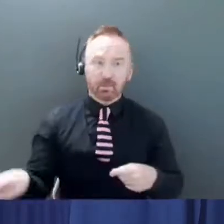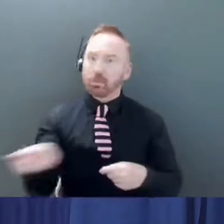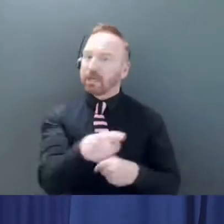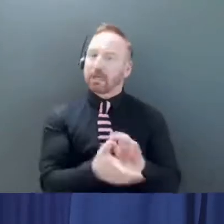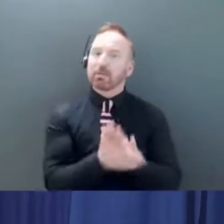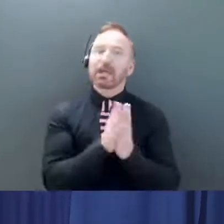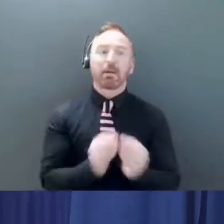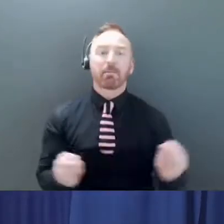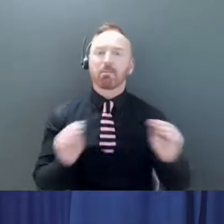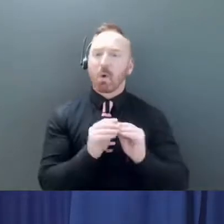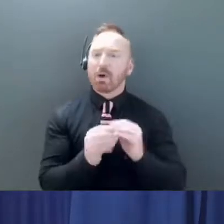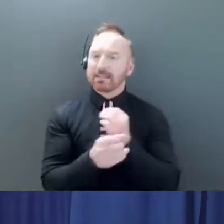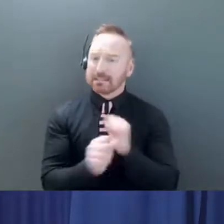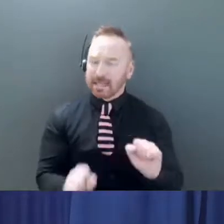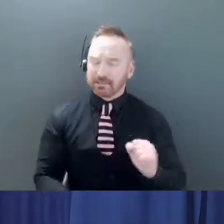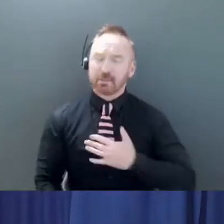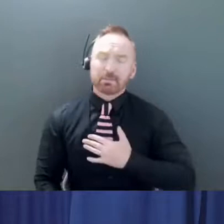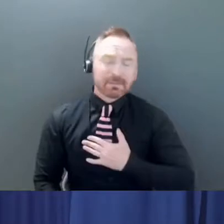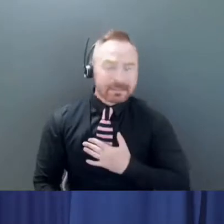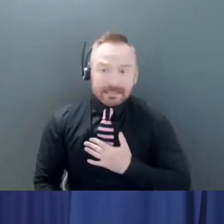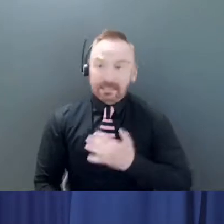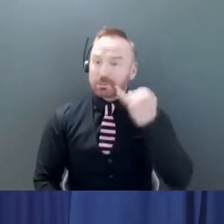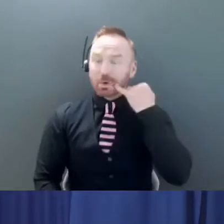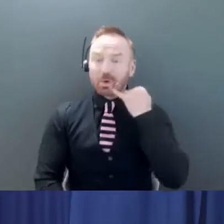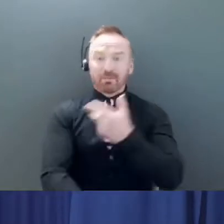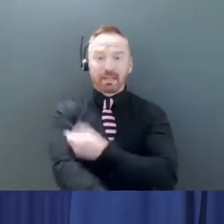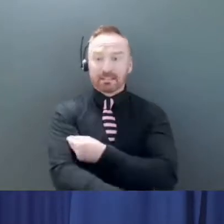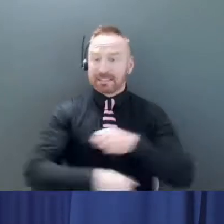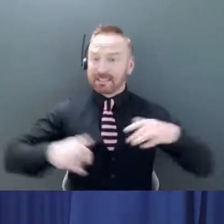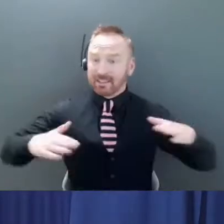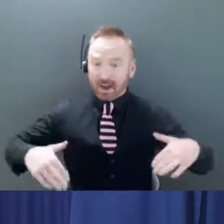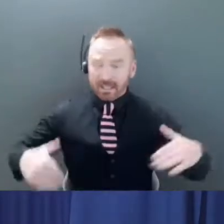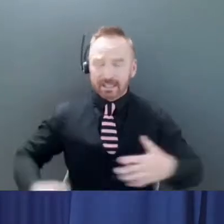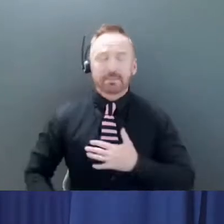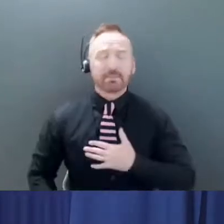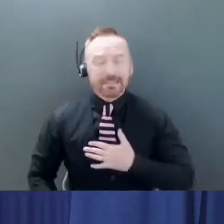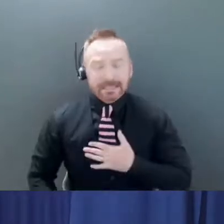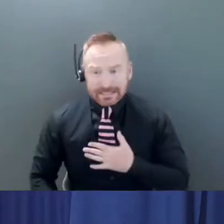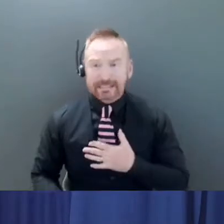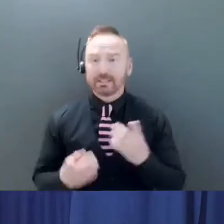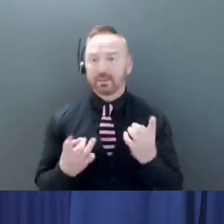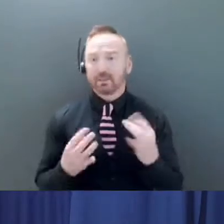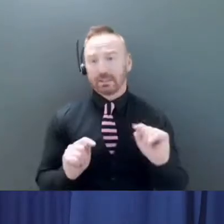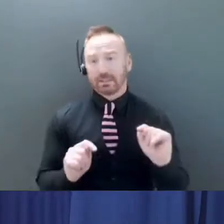The more people that get vaccinated, the safer we will all be. So please if you haven't already